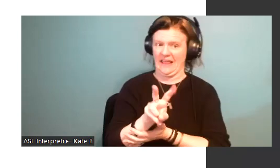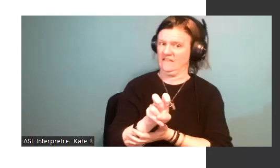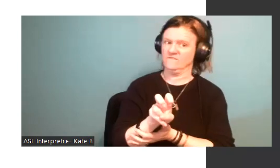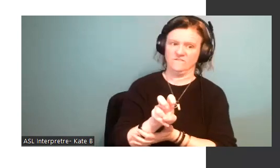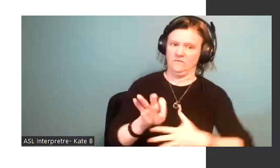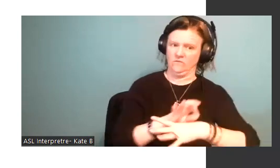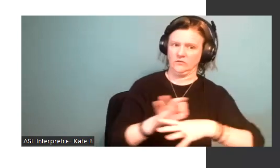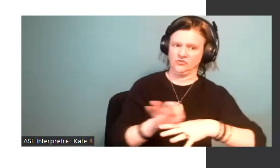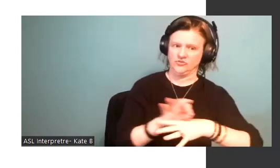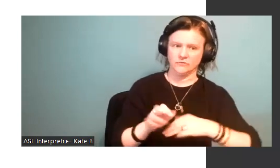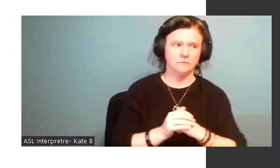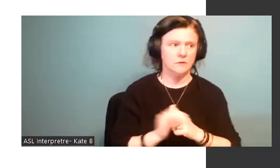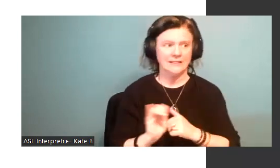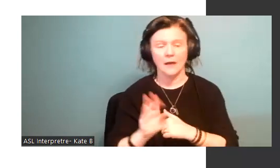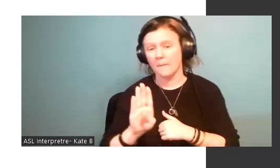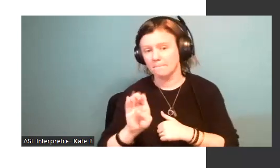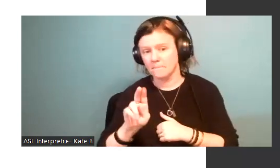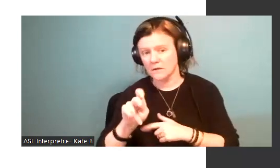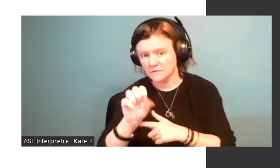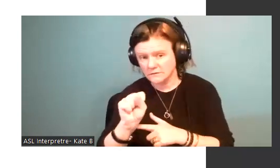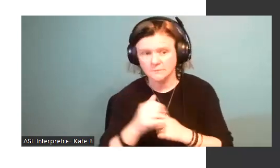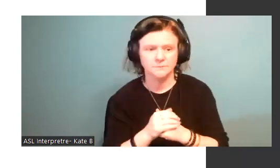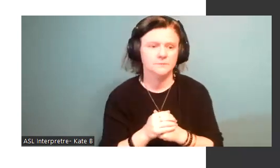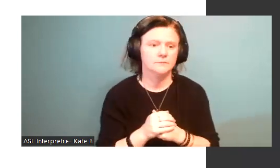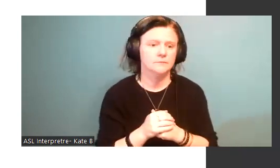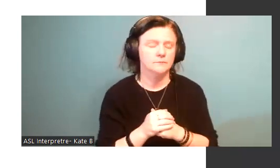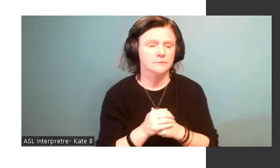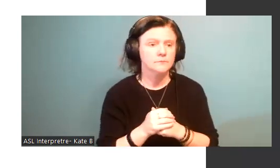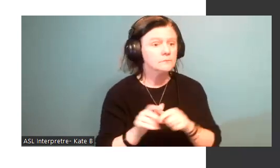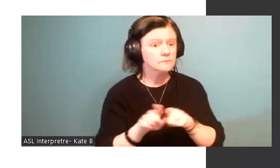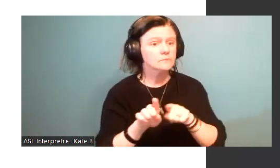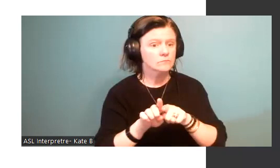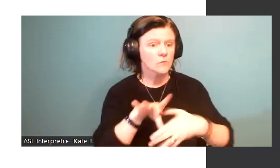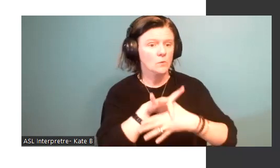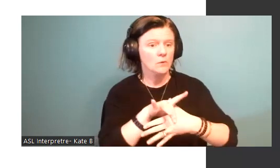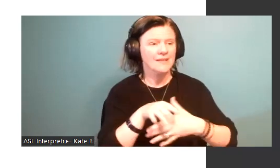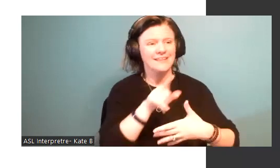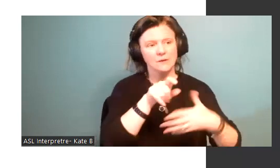is a menu or set of tabs and things like that. Provide native keyboard functionality to some of